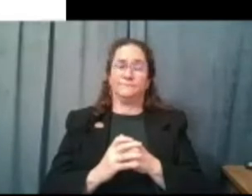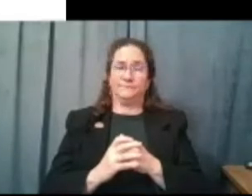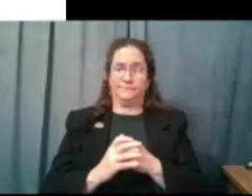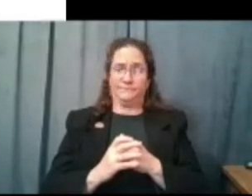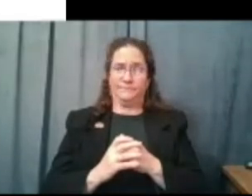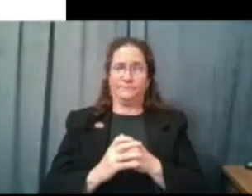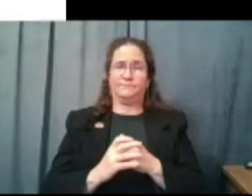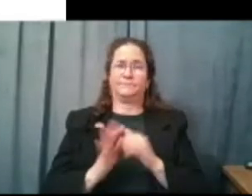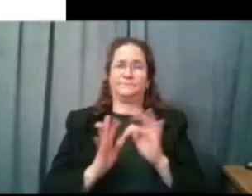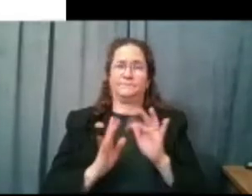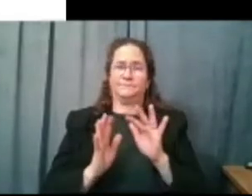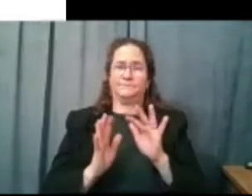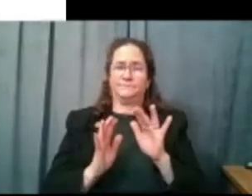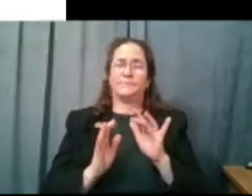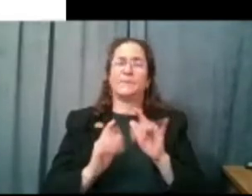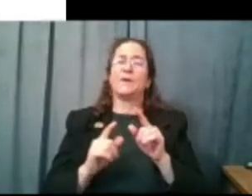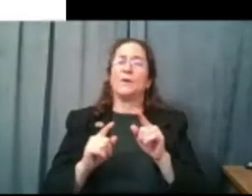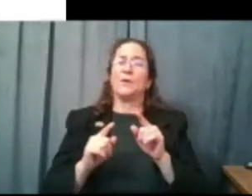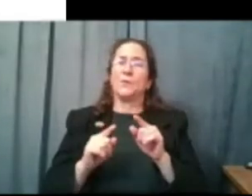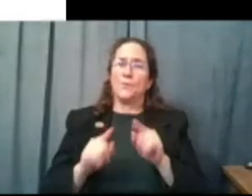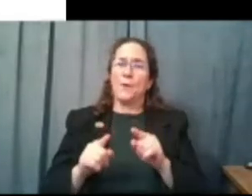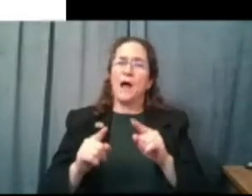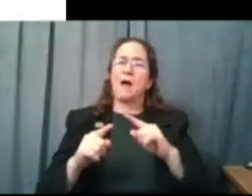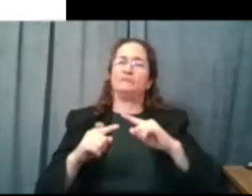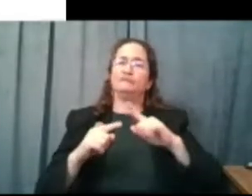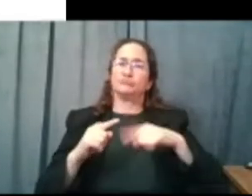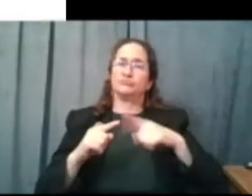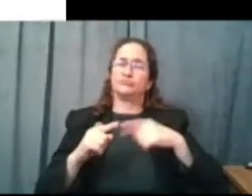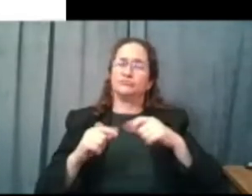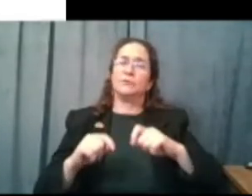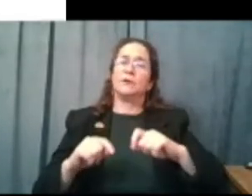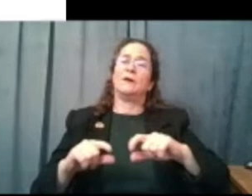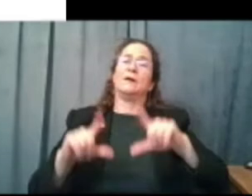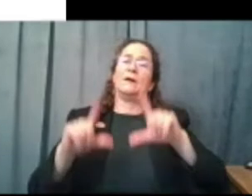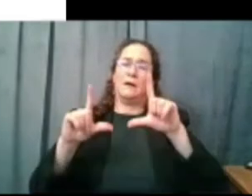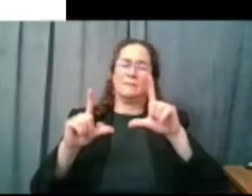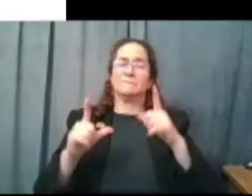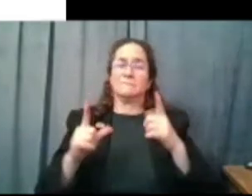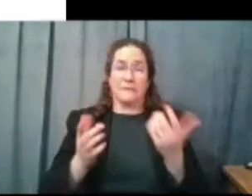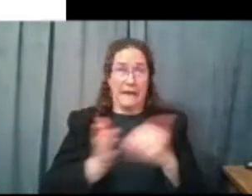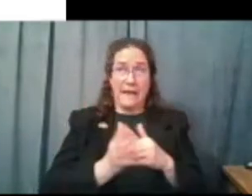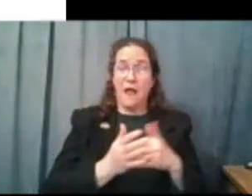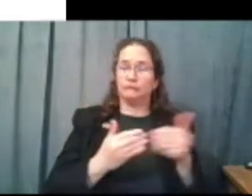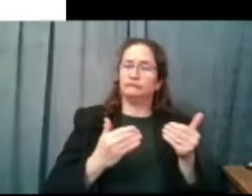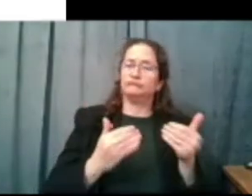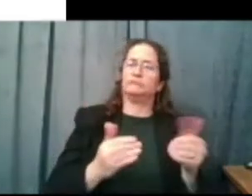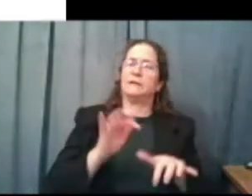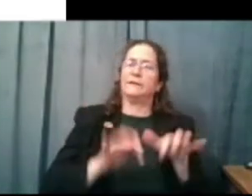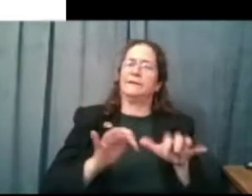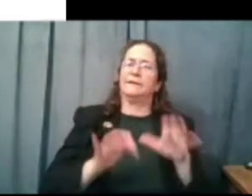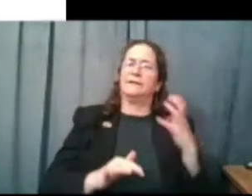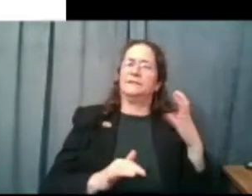And it's as it pulls it up. Feel free to share in the chat in the chat that, you know,